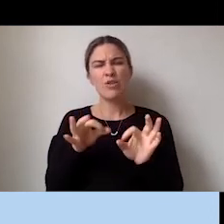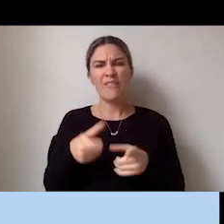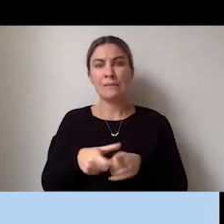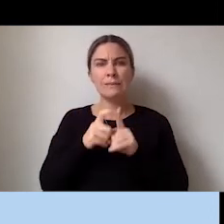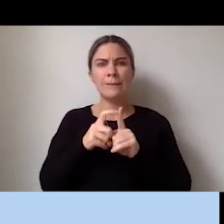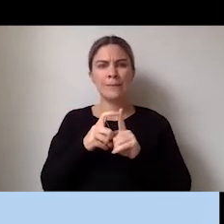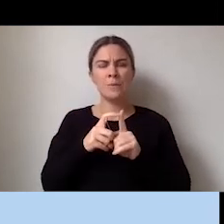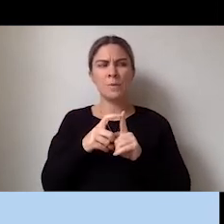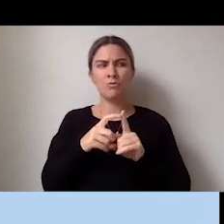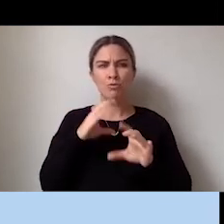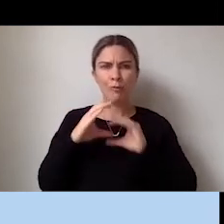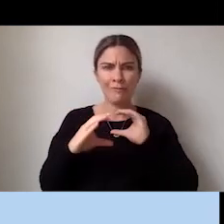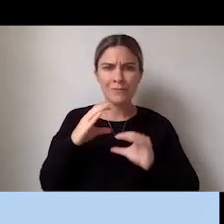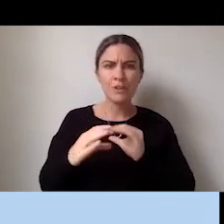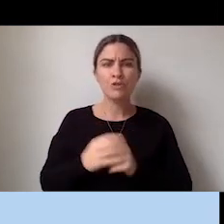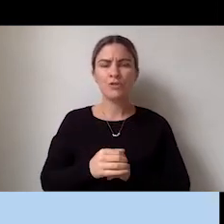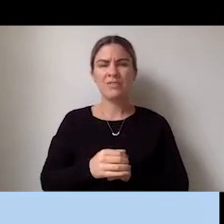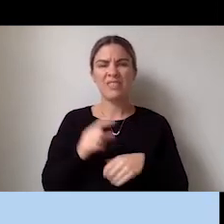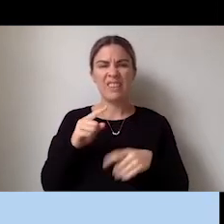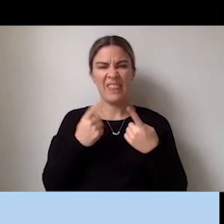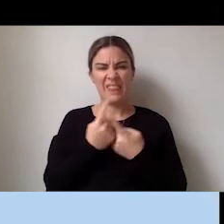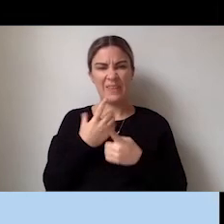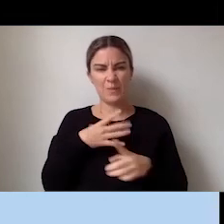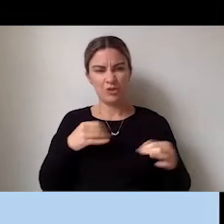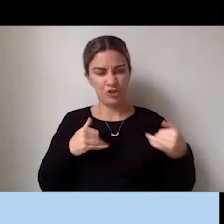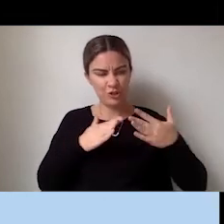So, I have shared a list of - a list of questions that are at the end of